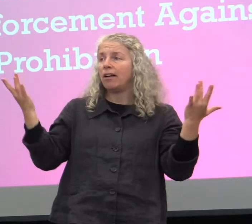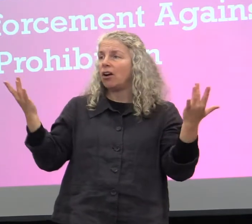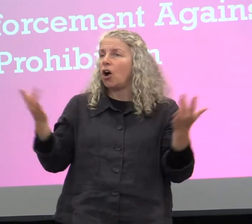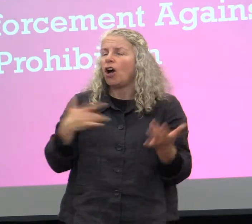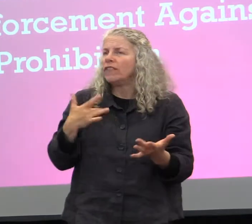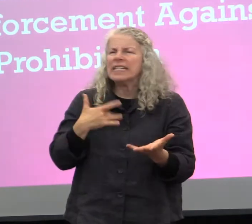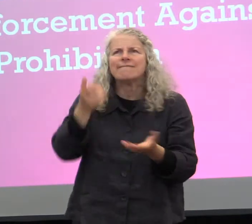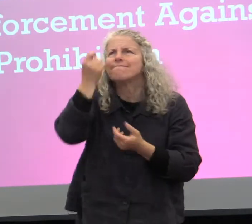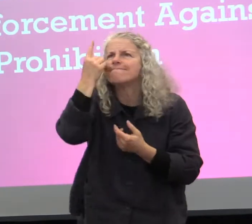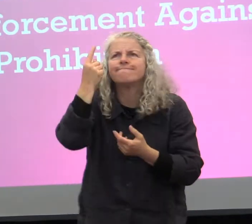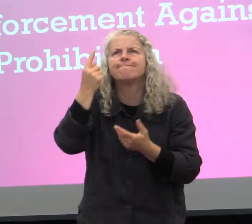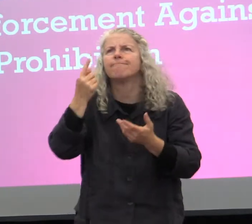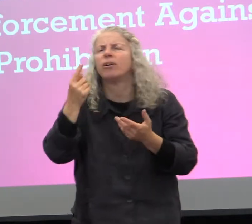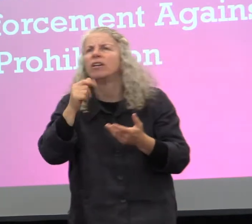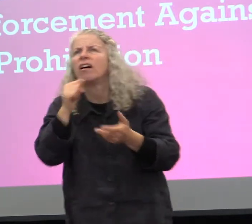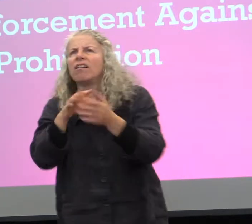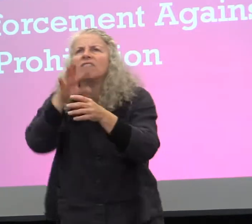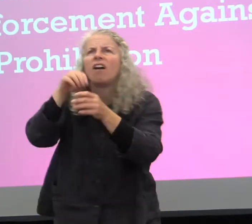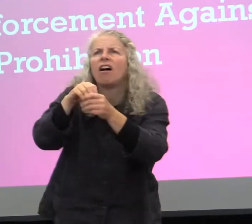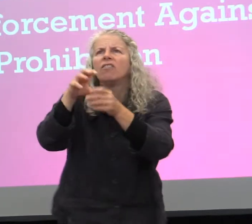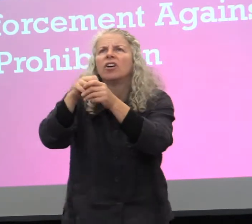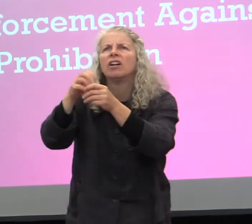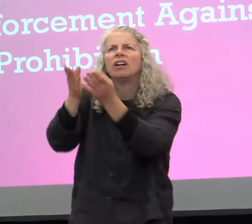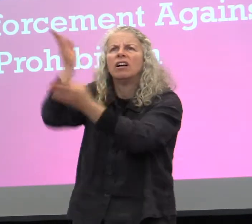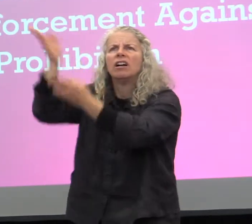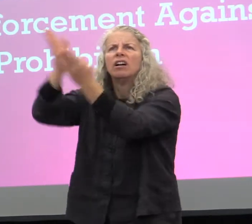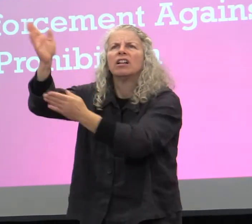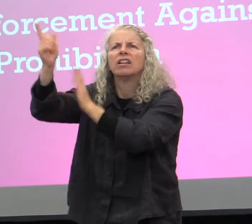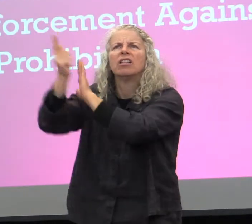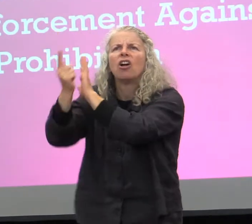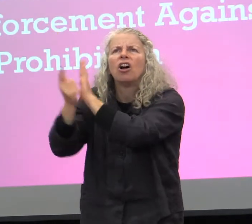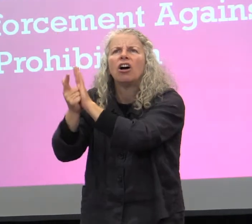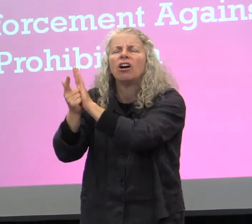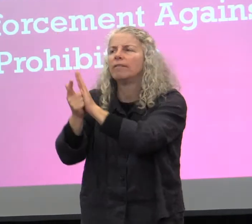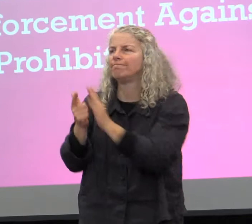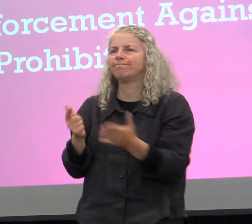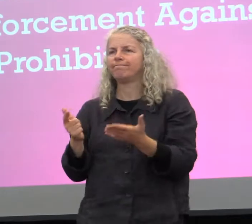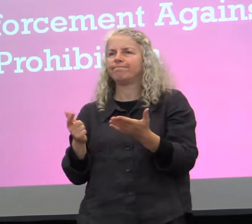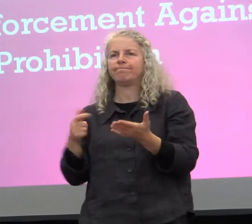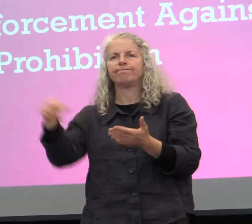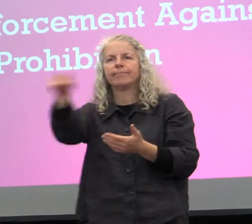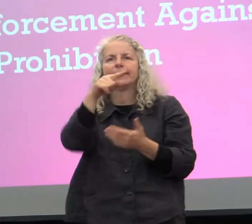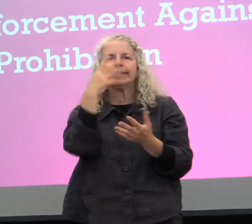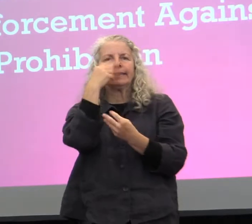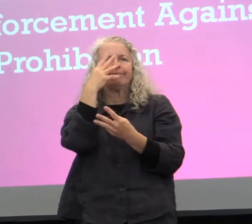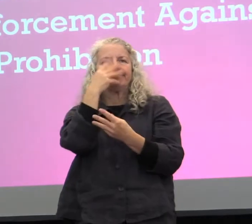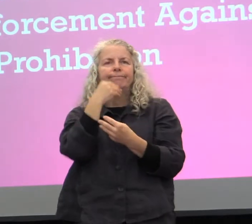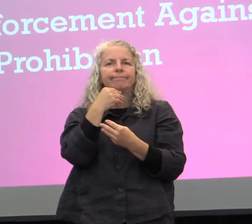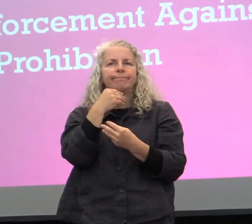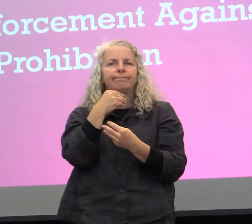We are not engaged in the business of legislation. We have fallen asleep locally and nationally -